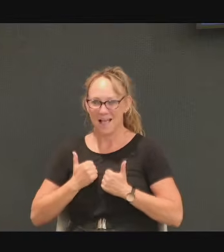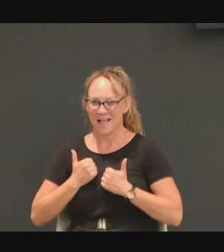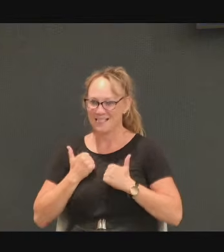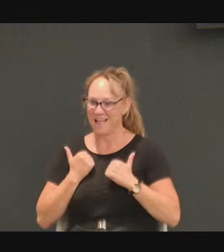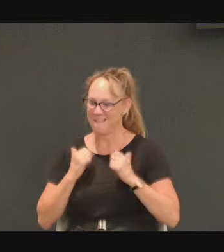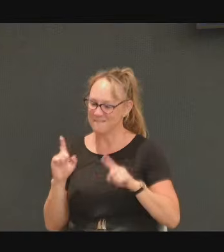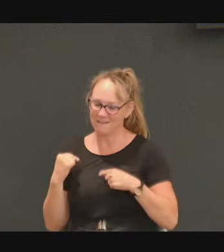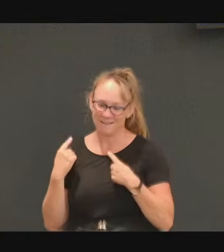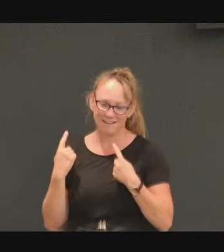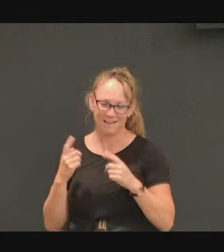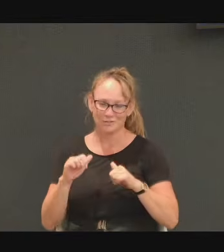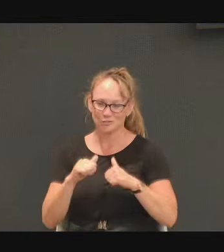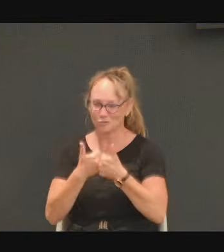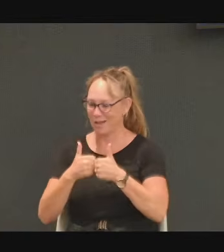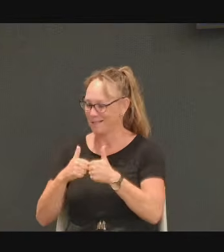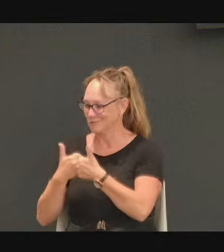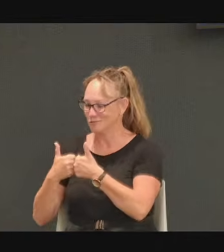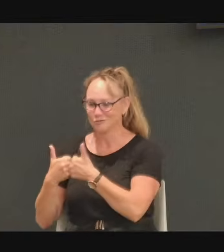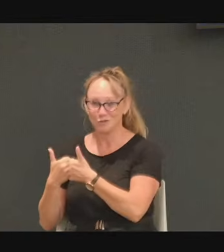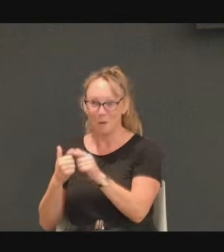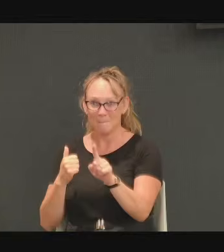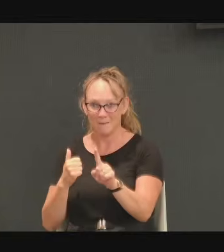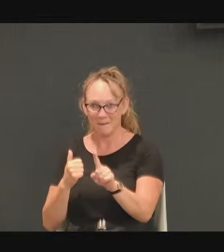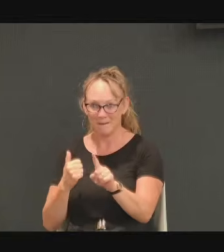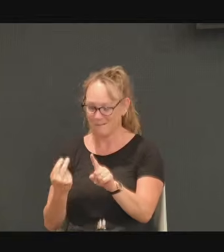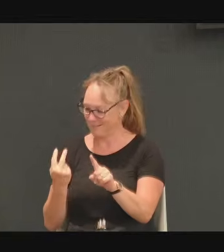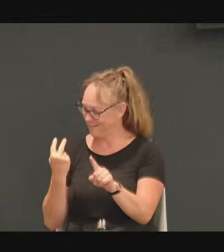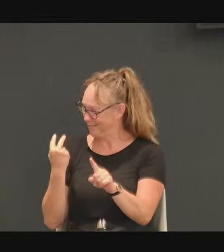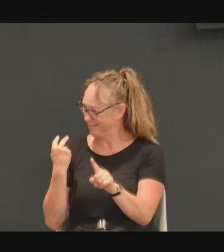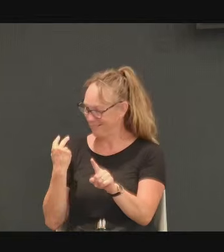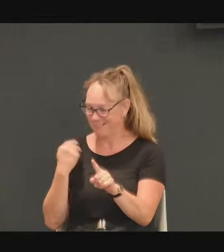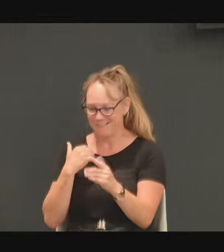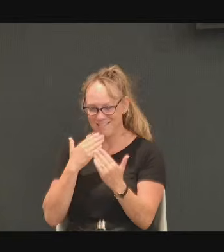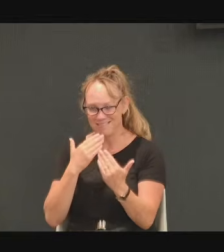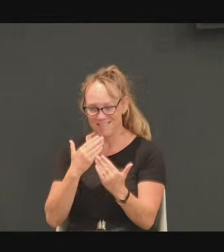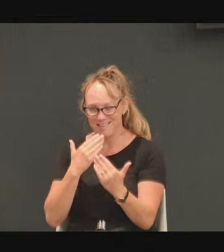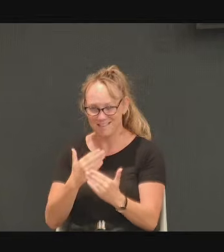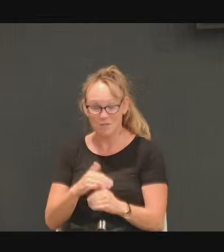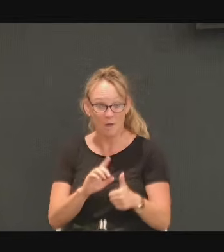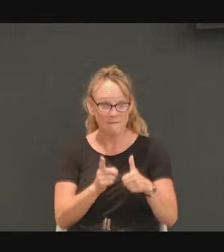but I'm grateful for where I am today. When I first got into foster care, I was homeless